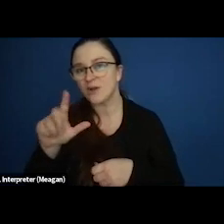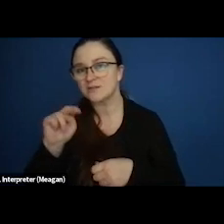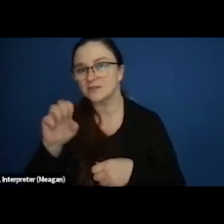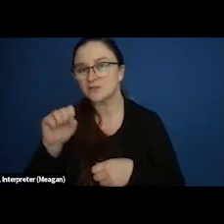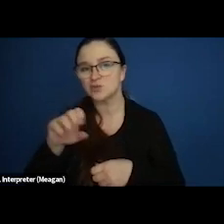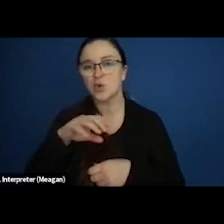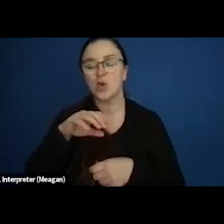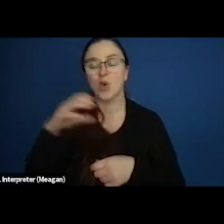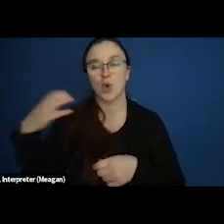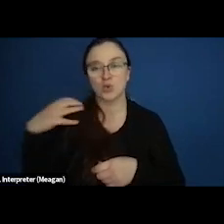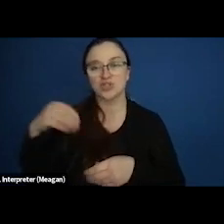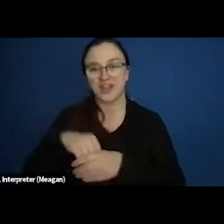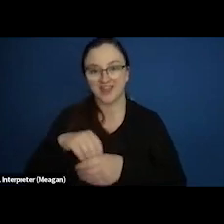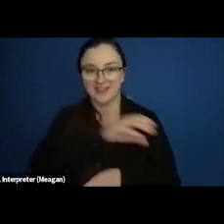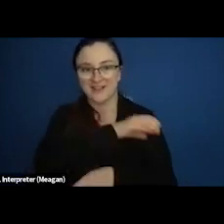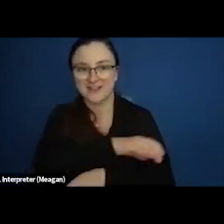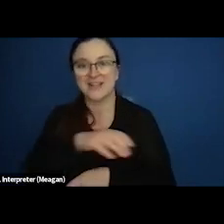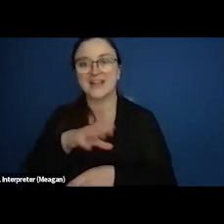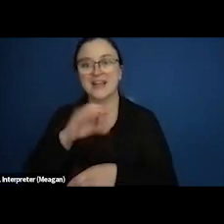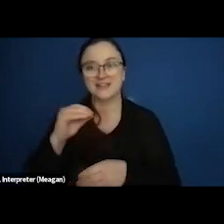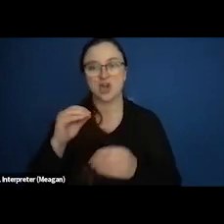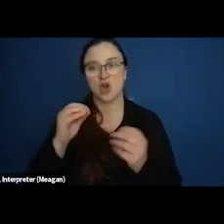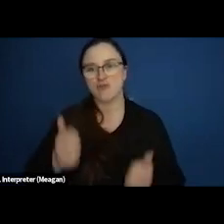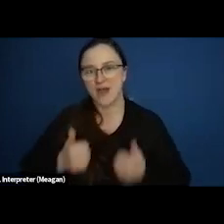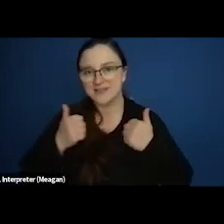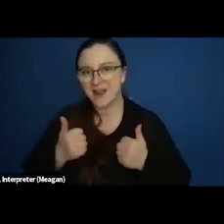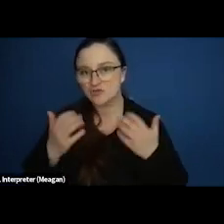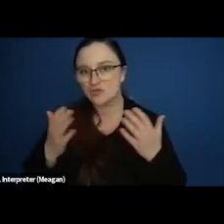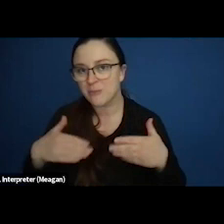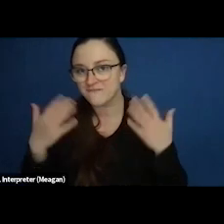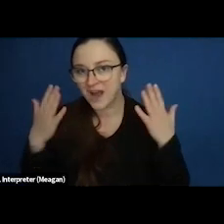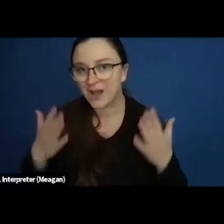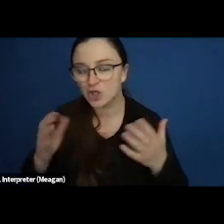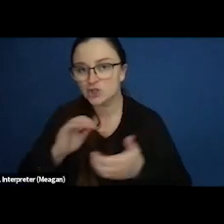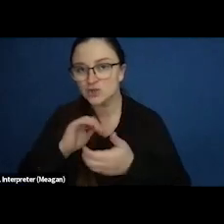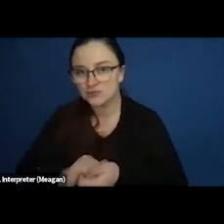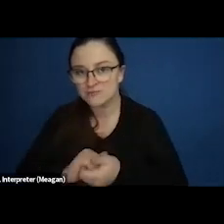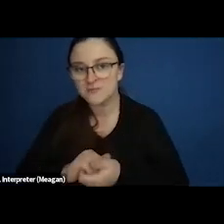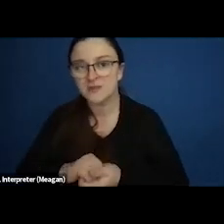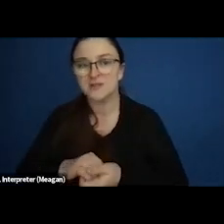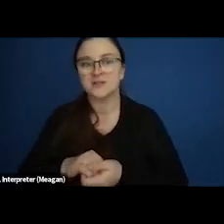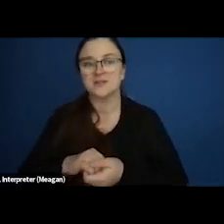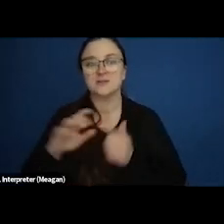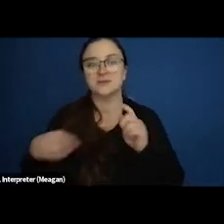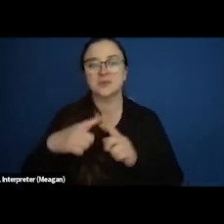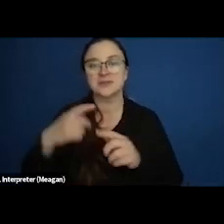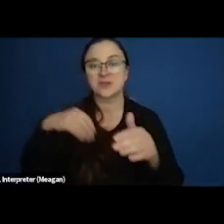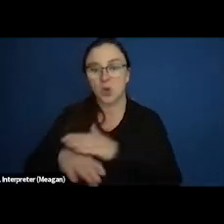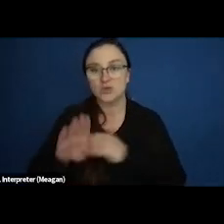and a residential provider together. When a prospective client walks into the behavioral health clinic,